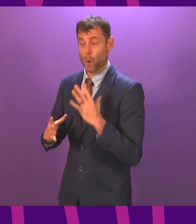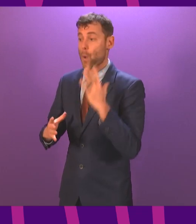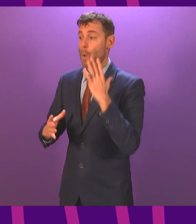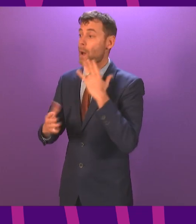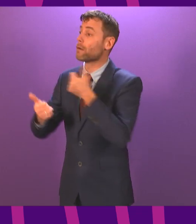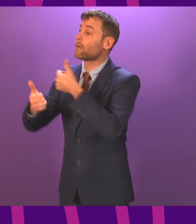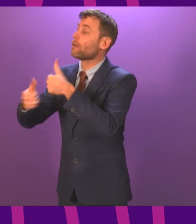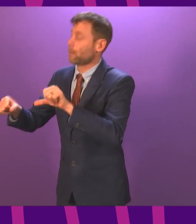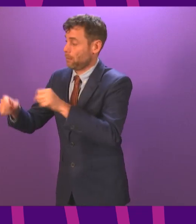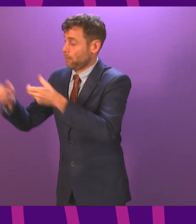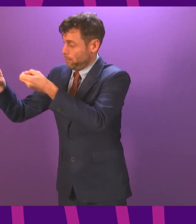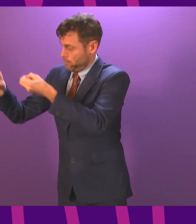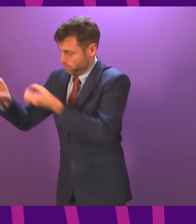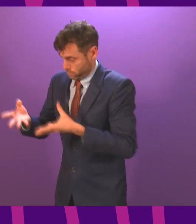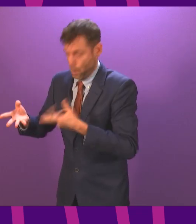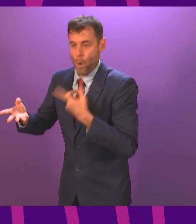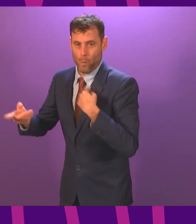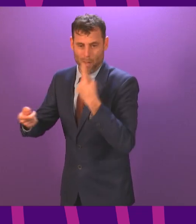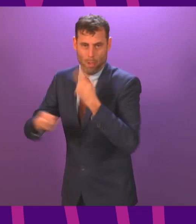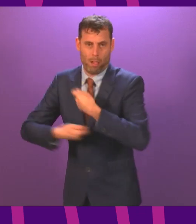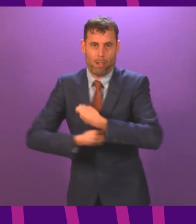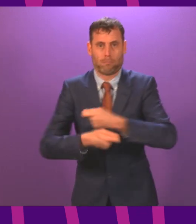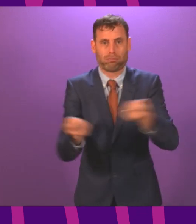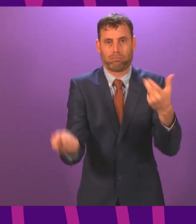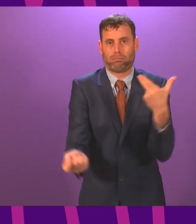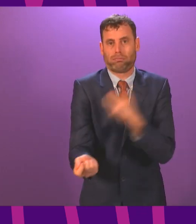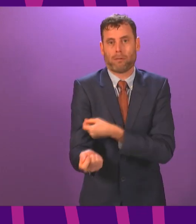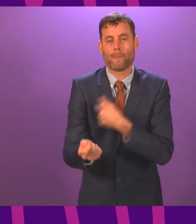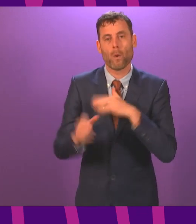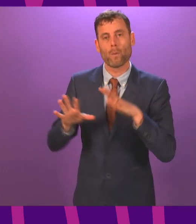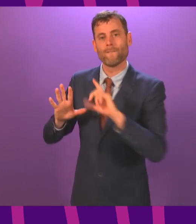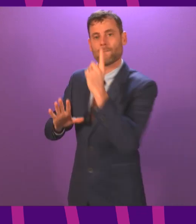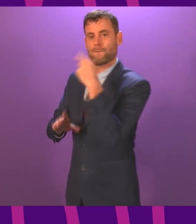are ready to start vaccinating people as soon as the vaccines are licensed and we start